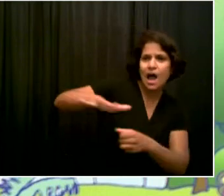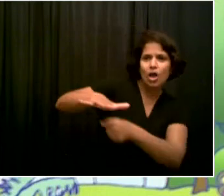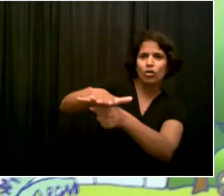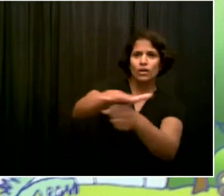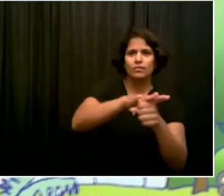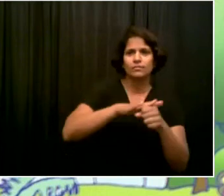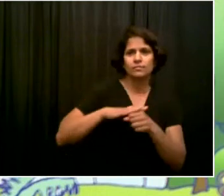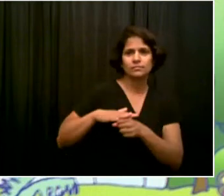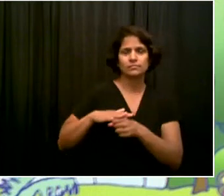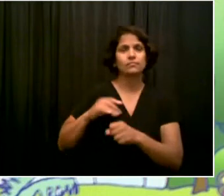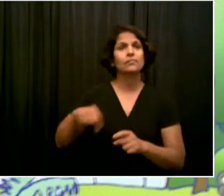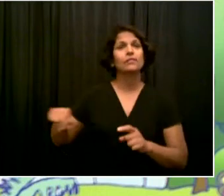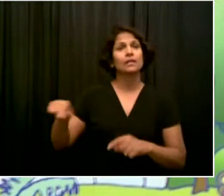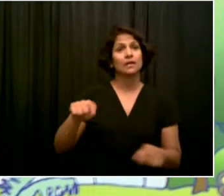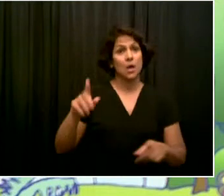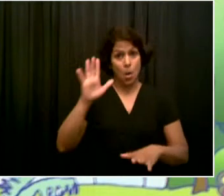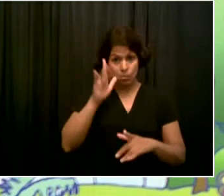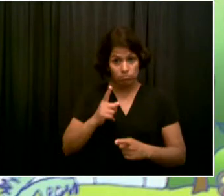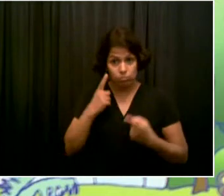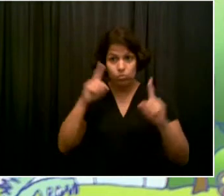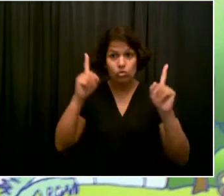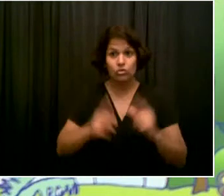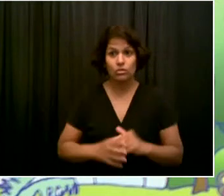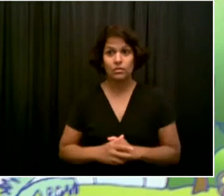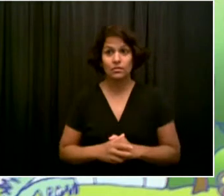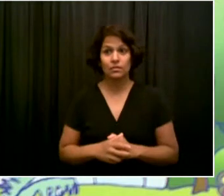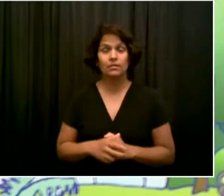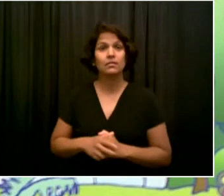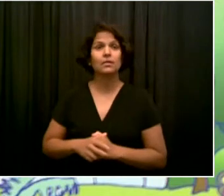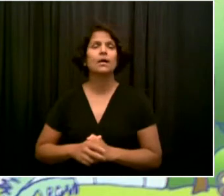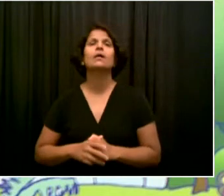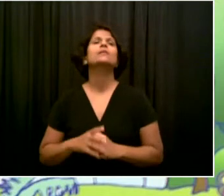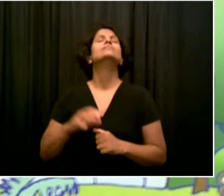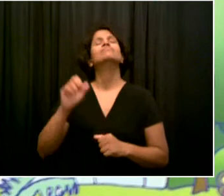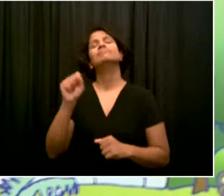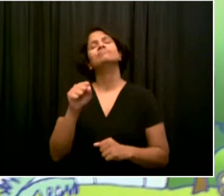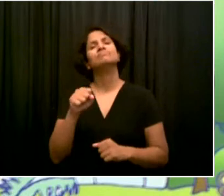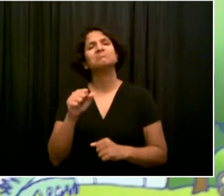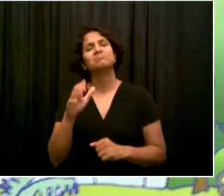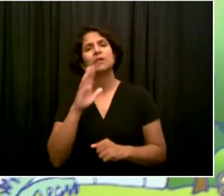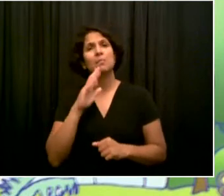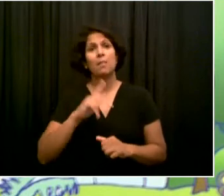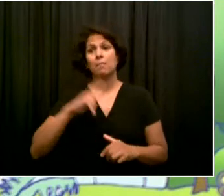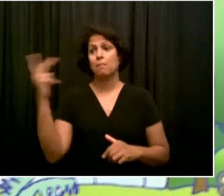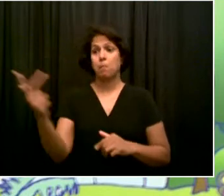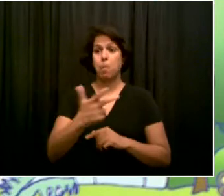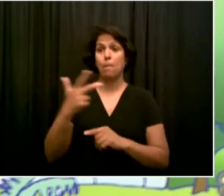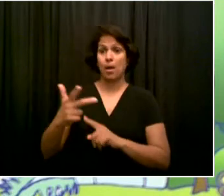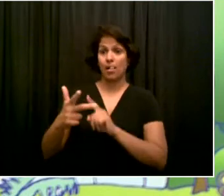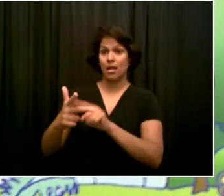HAS BEEN SO FAR? I WILL TURN TO DR.HO CKSHI, THE MOBILE UNITS